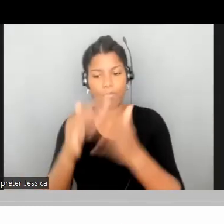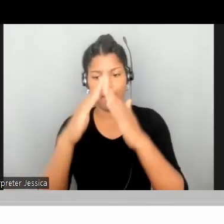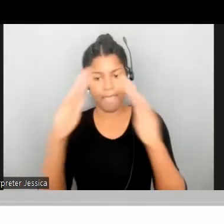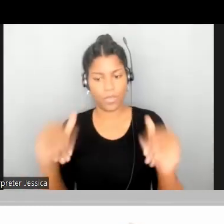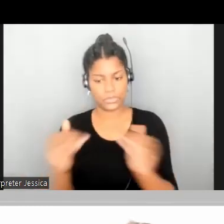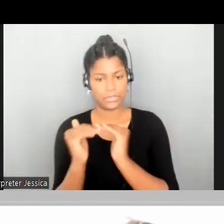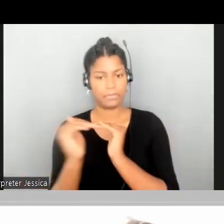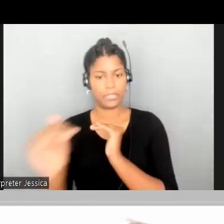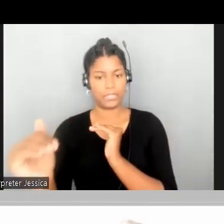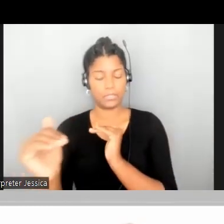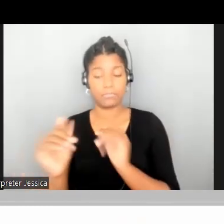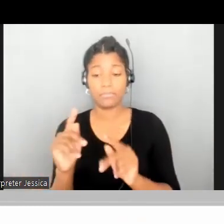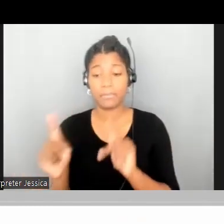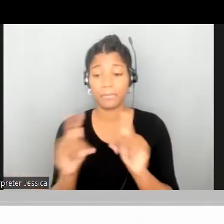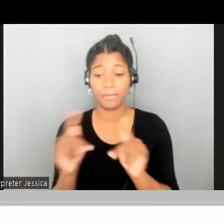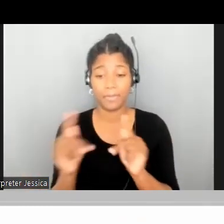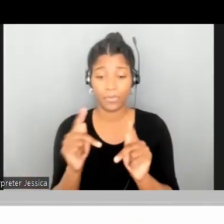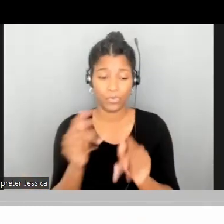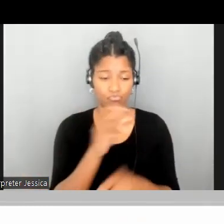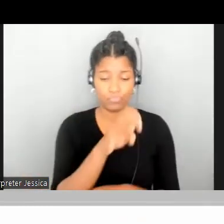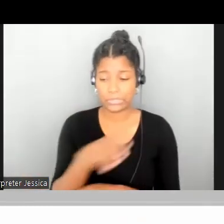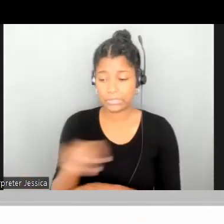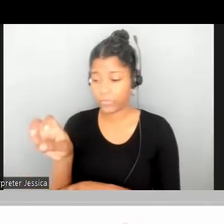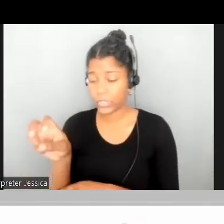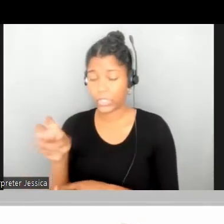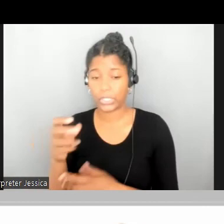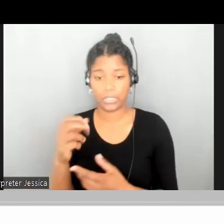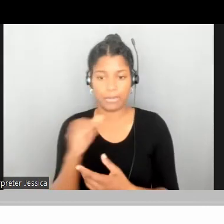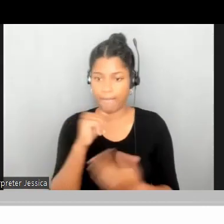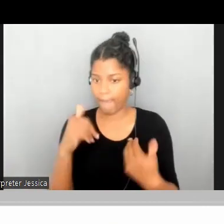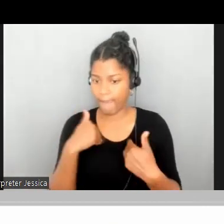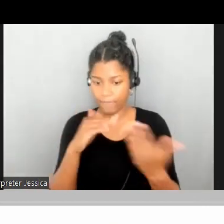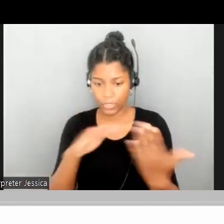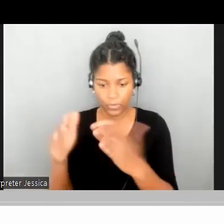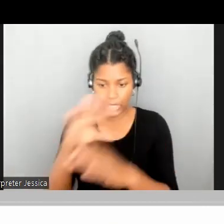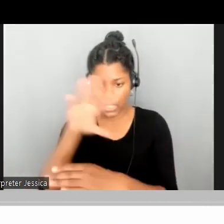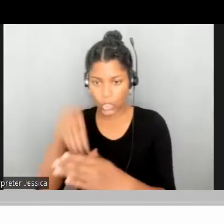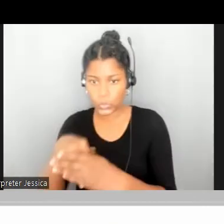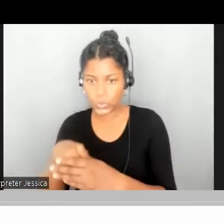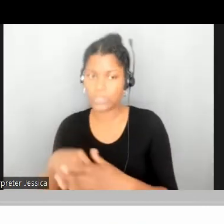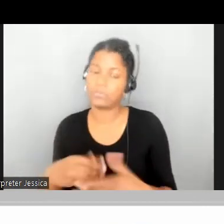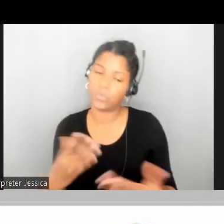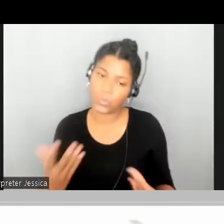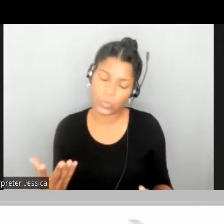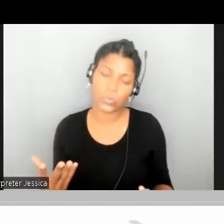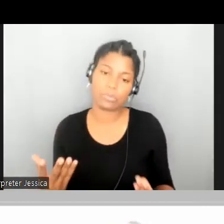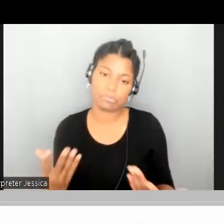Moving people out of transition without community inclusion really sometimes doesn't work in